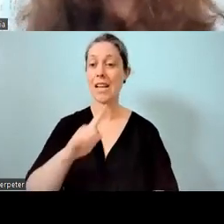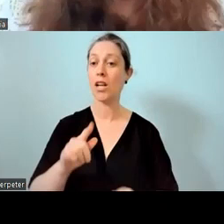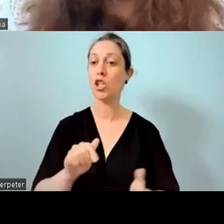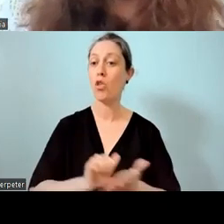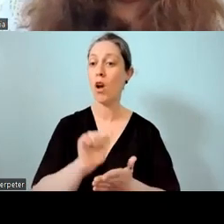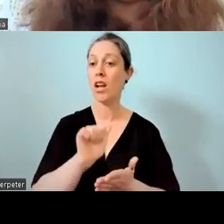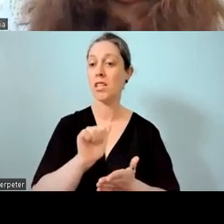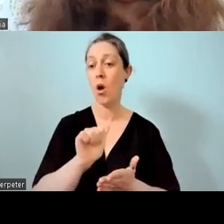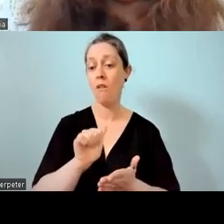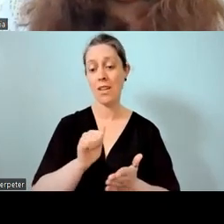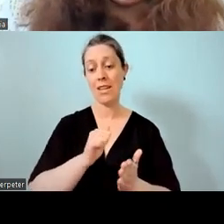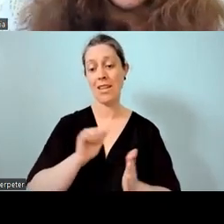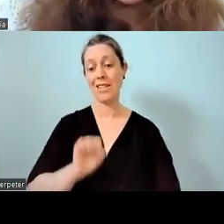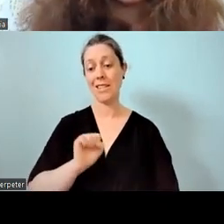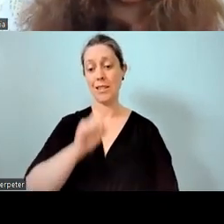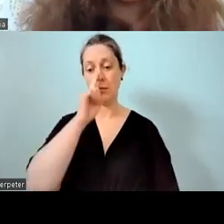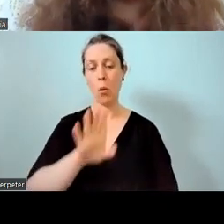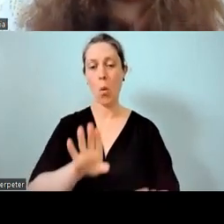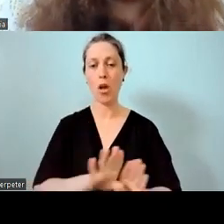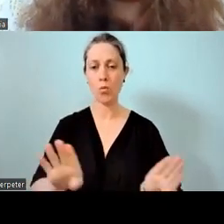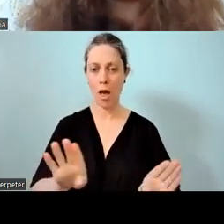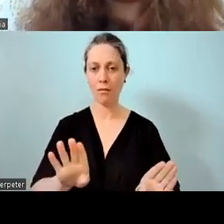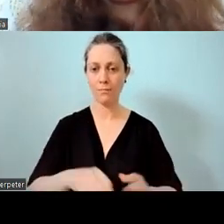So really, really, you know, fabulous approach.